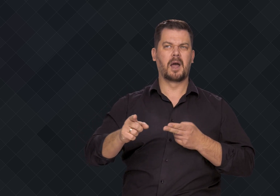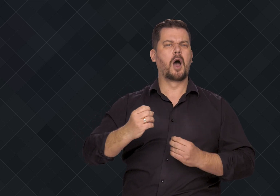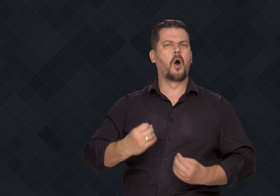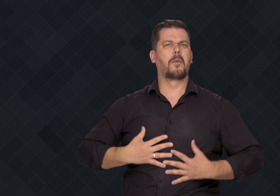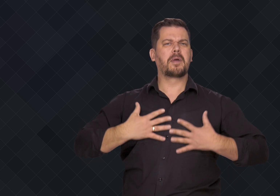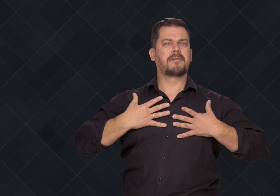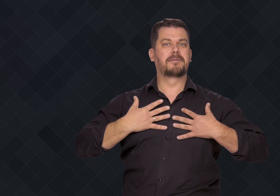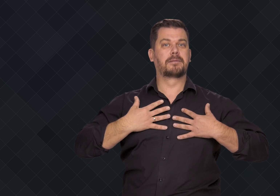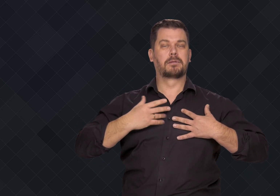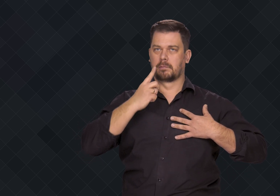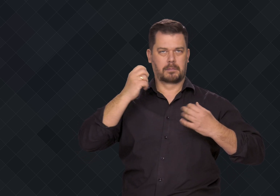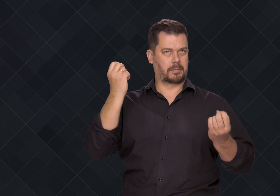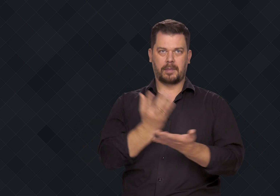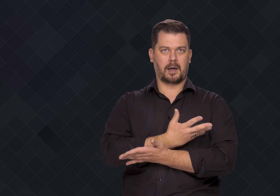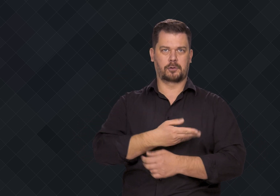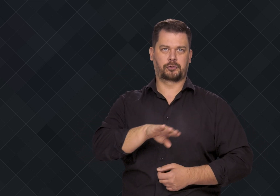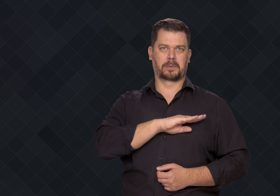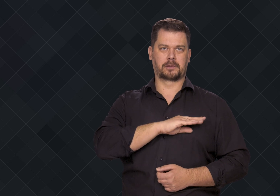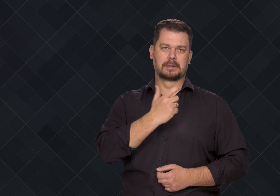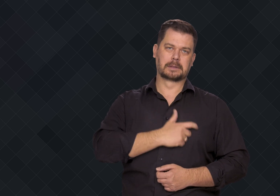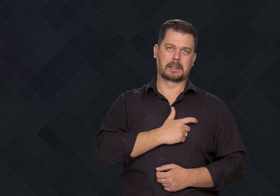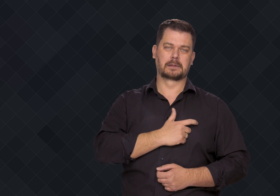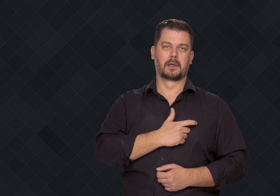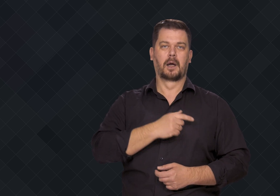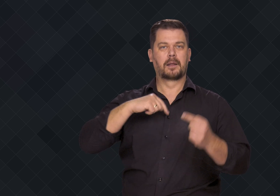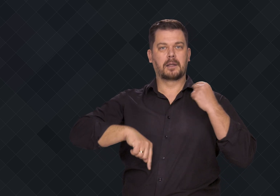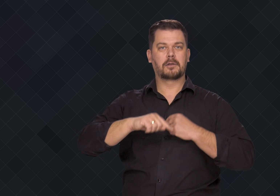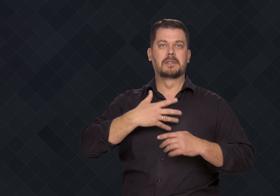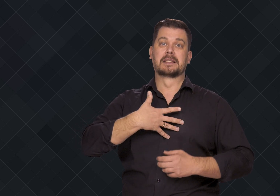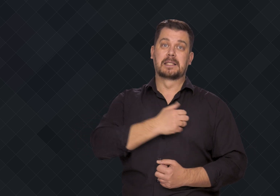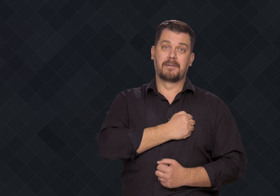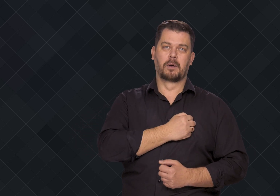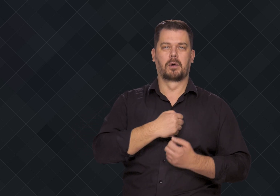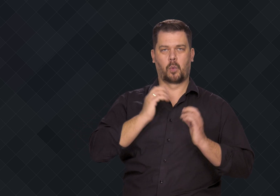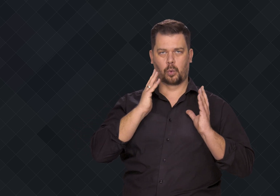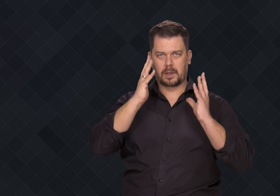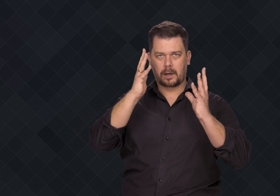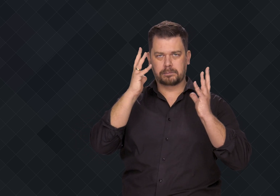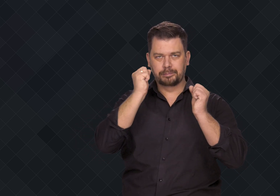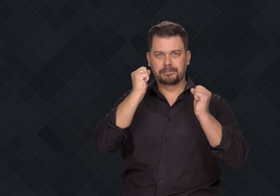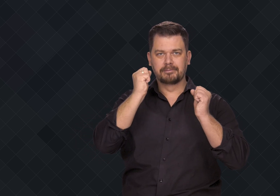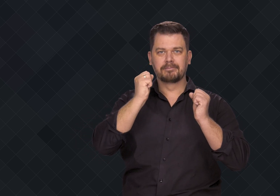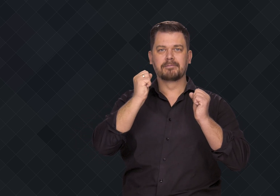Another thing is that symptoms of insulin resistance include sudden cardiovascular death, heart attack, or stroke.